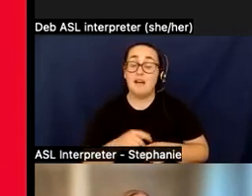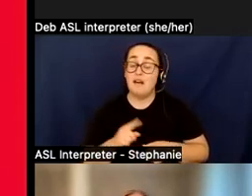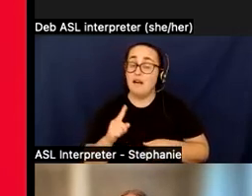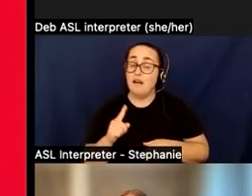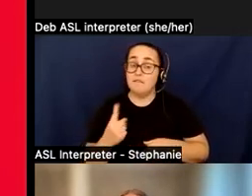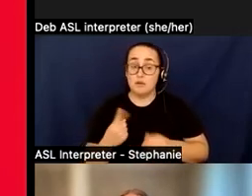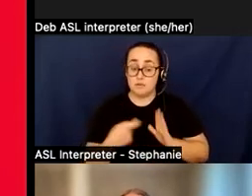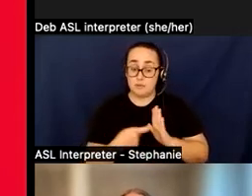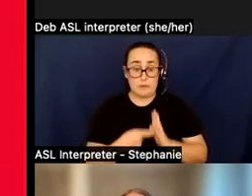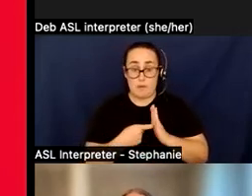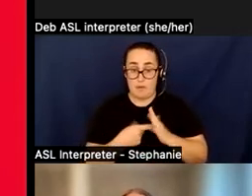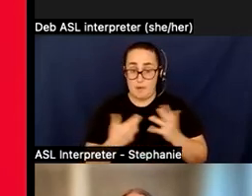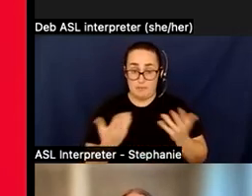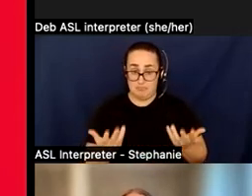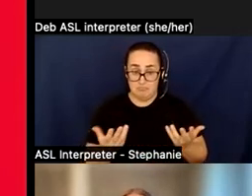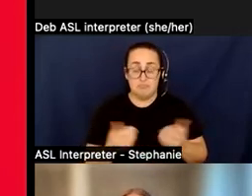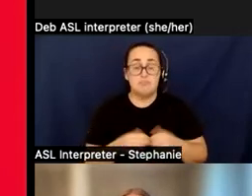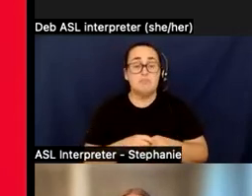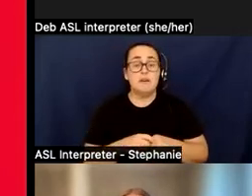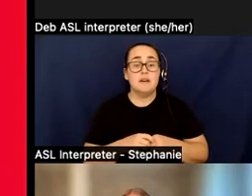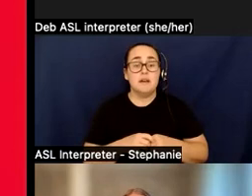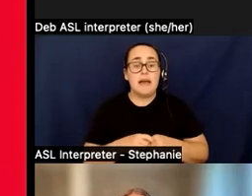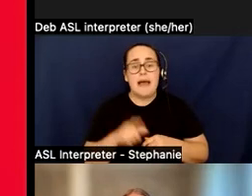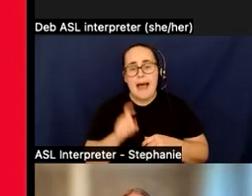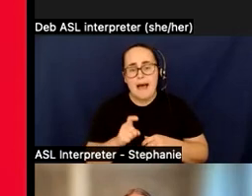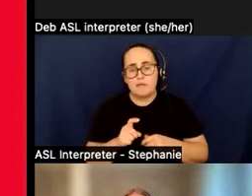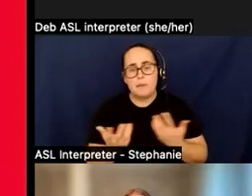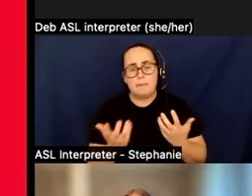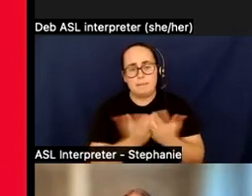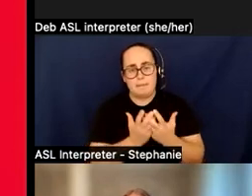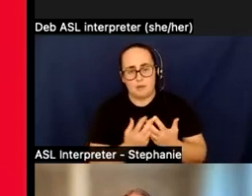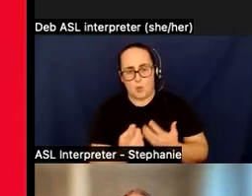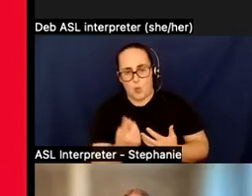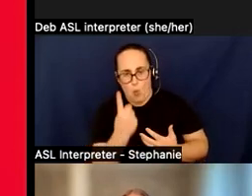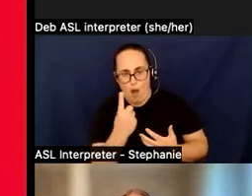project has to address one of our five project themes. So this year we have: